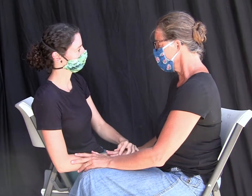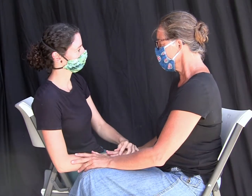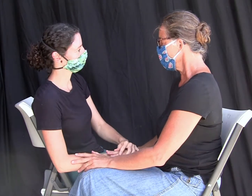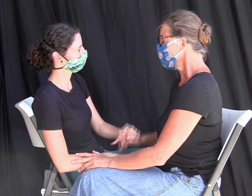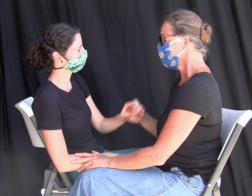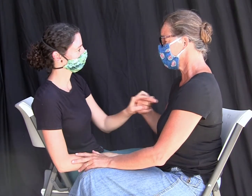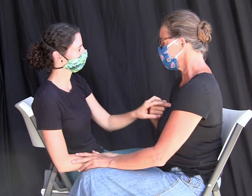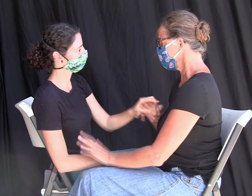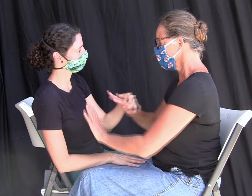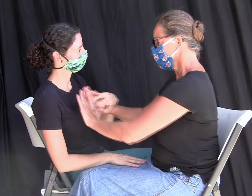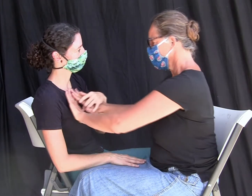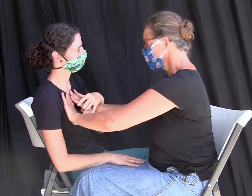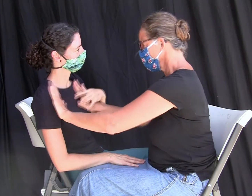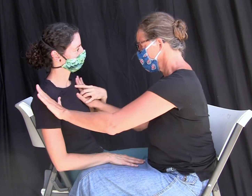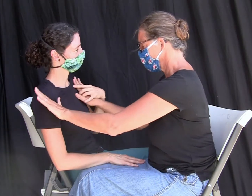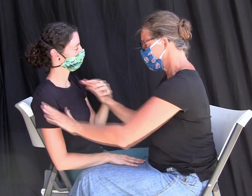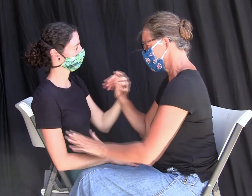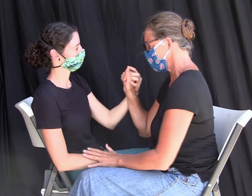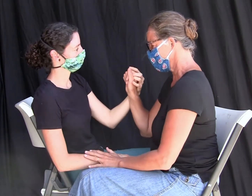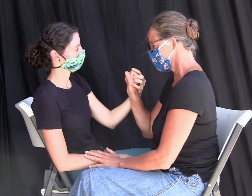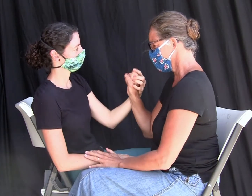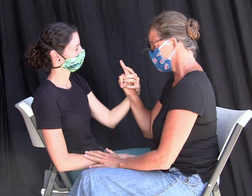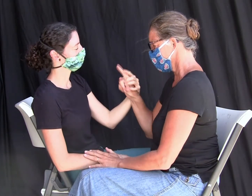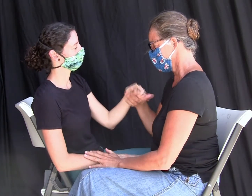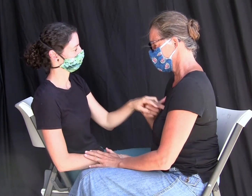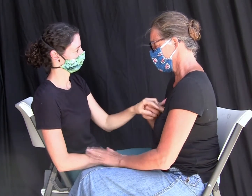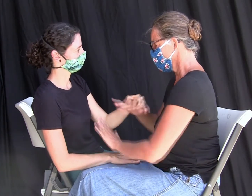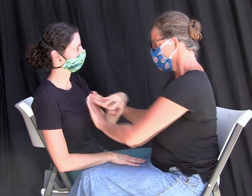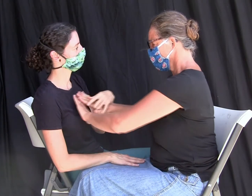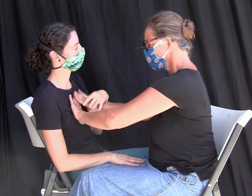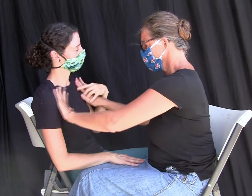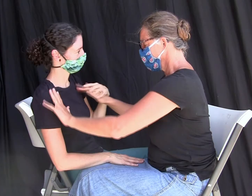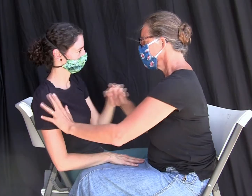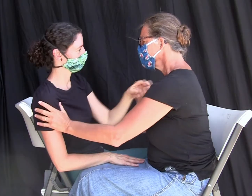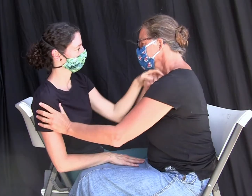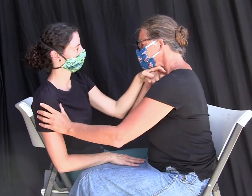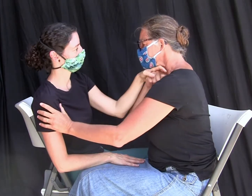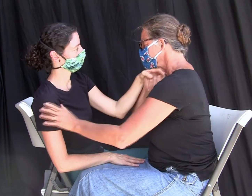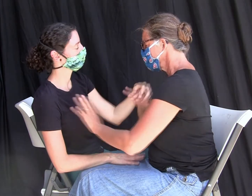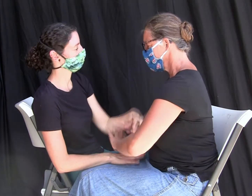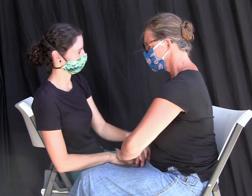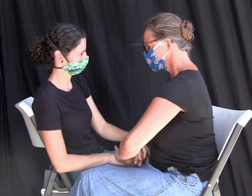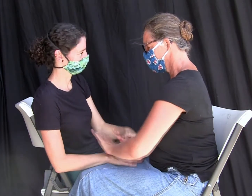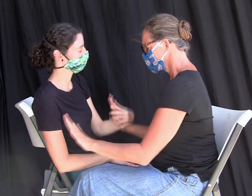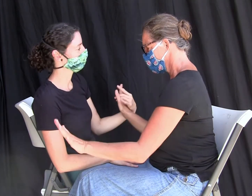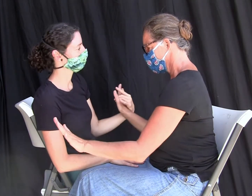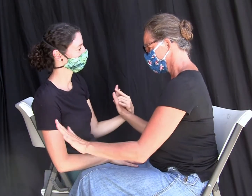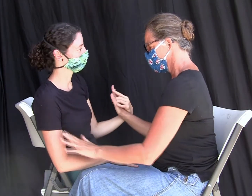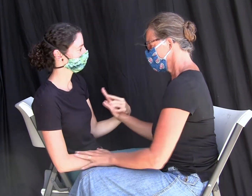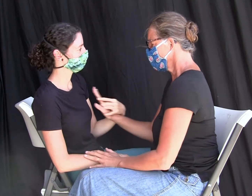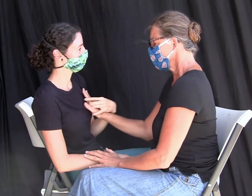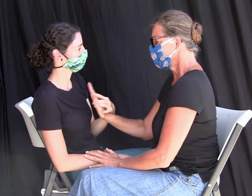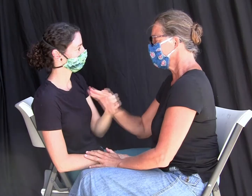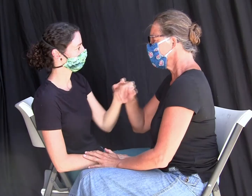ASL has its place within the deaf community and spoken English has its place among hearing communities. When it comes to Protactile,